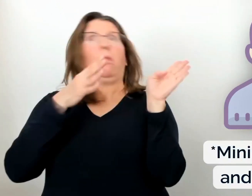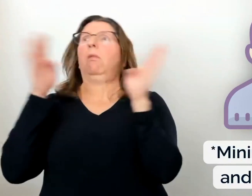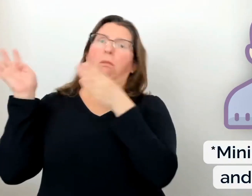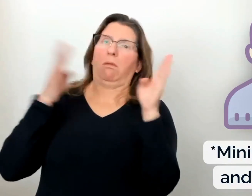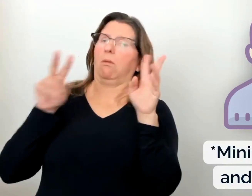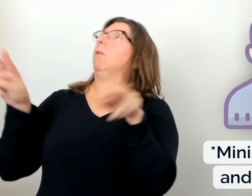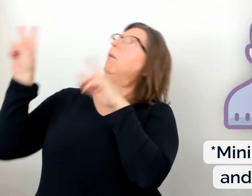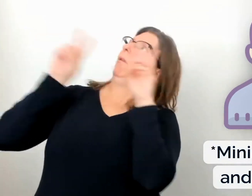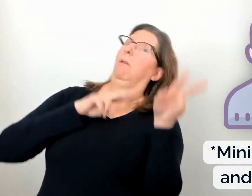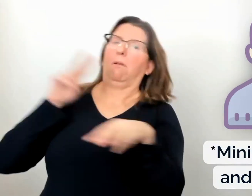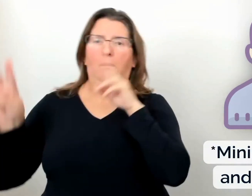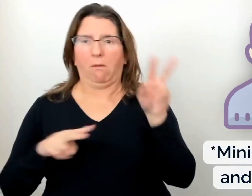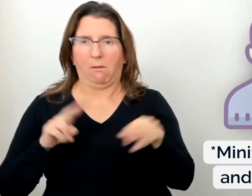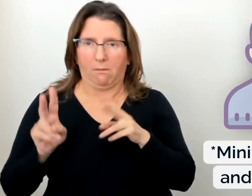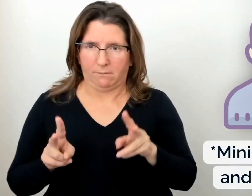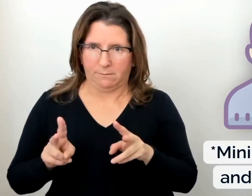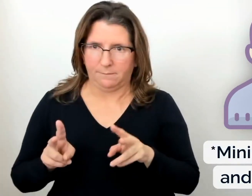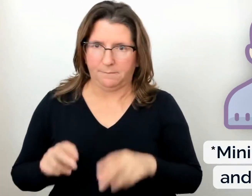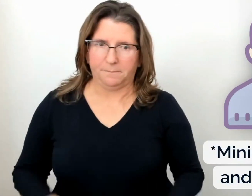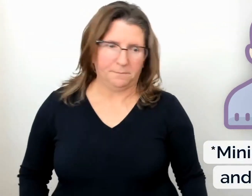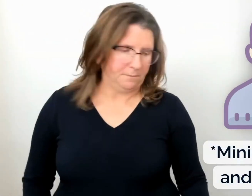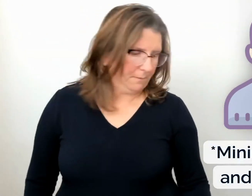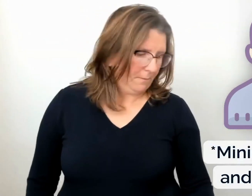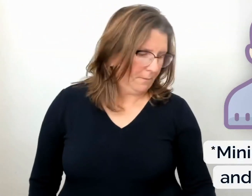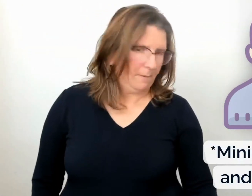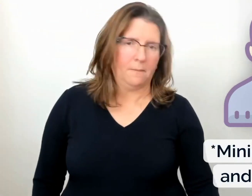Distractions will also disrupt their ability to concentrate.